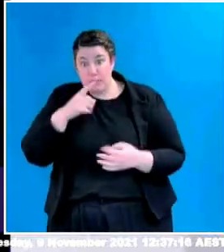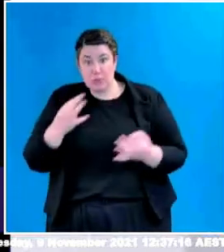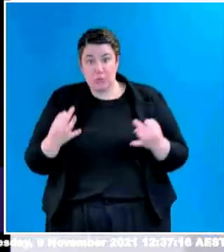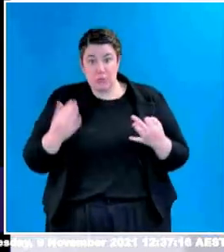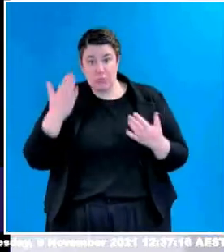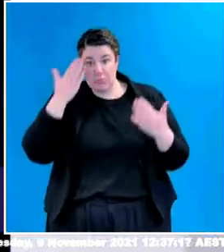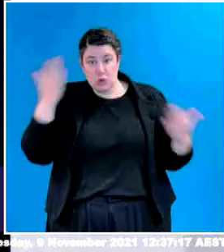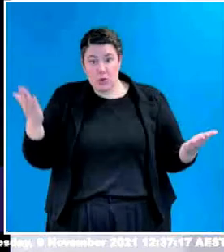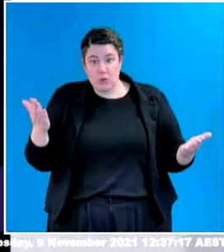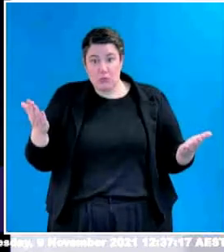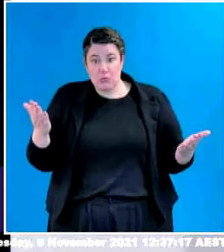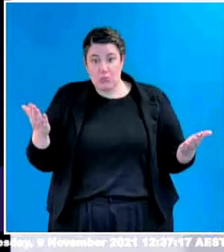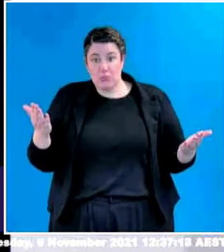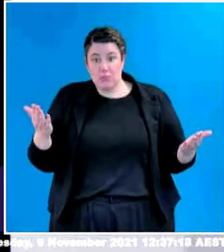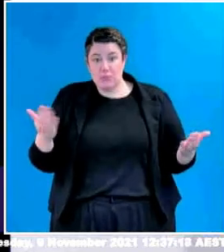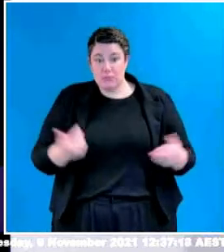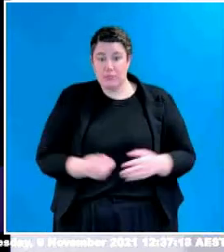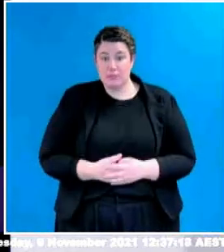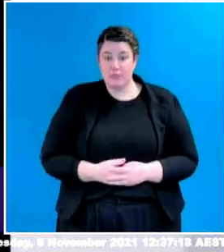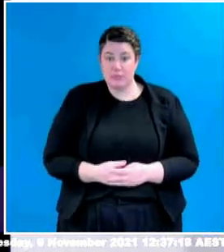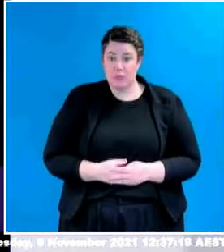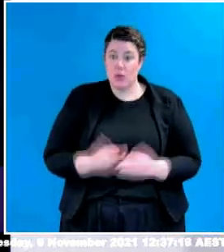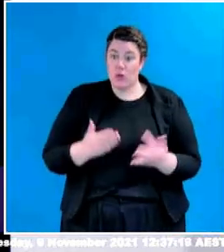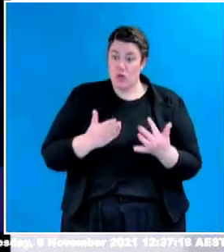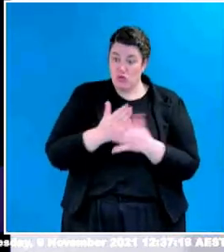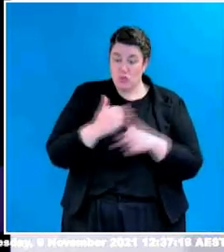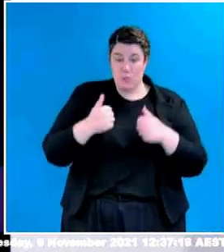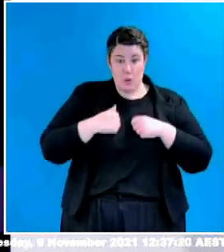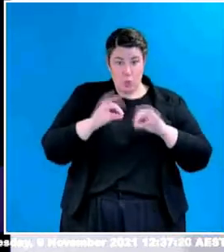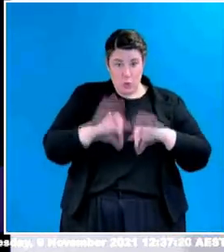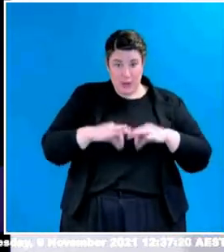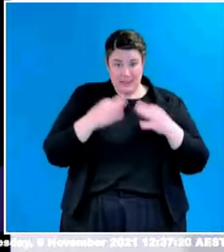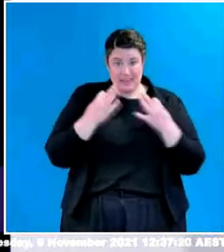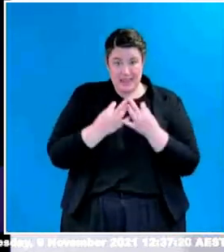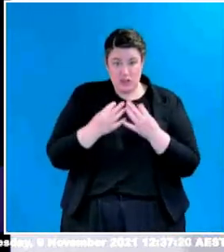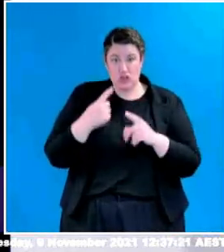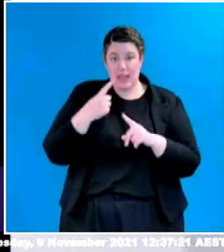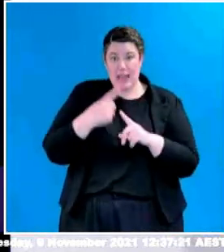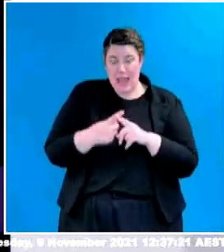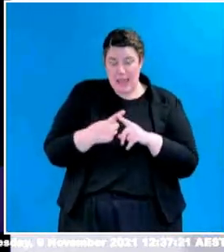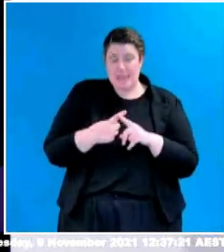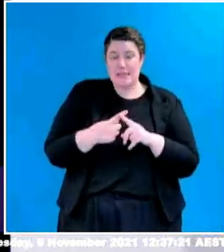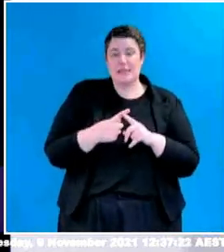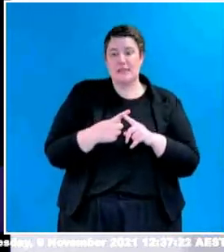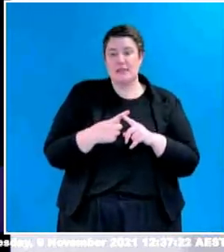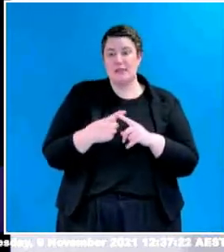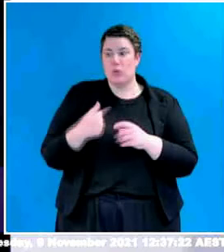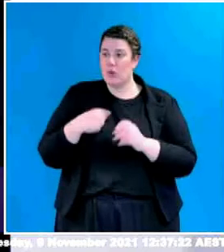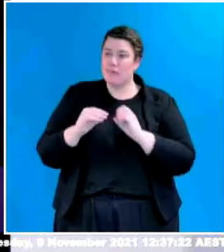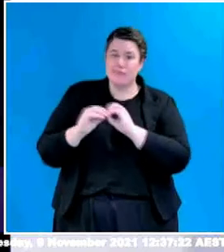Anecdotally through the DLI and through our backroom dealings, we have some